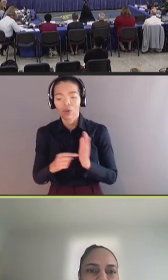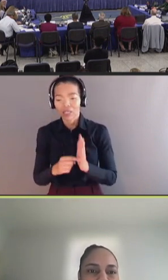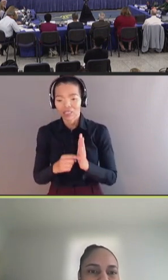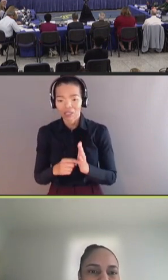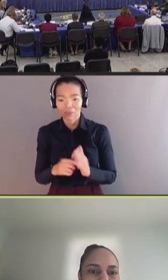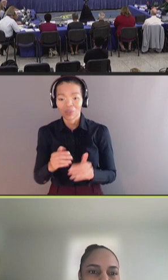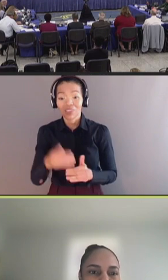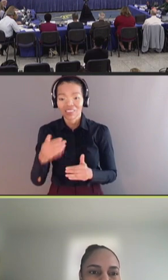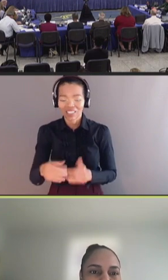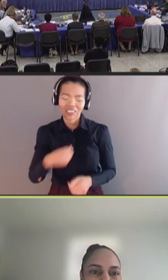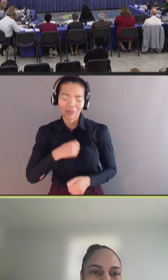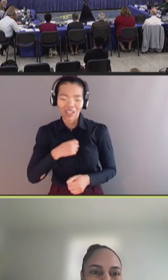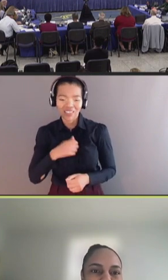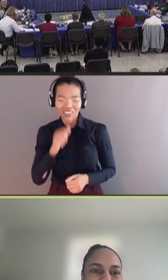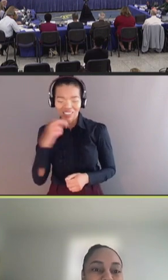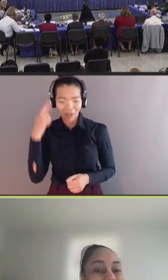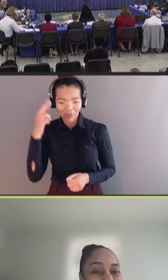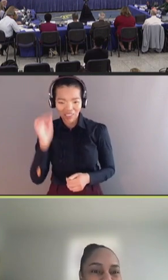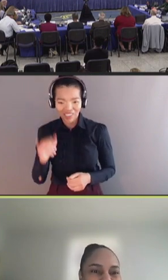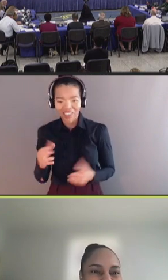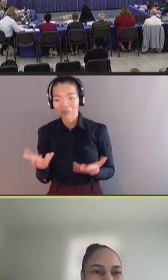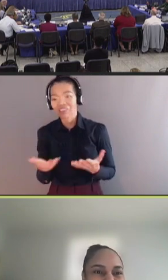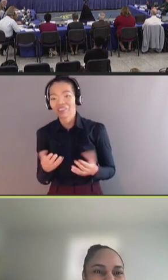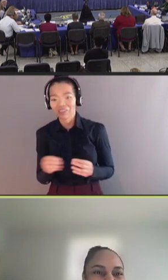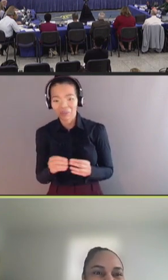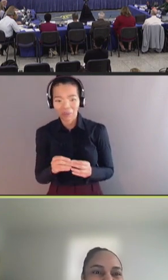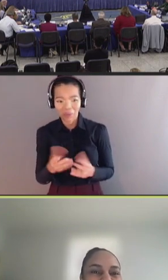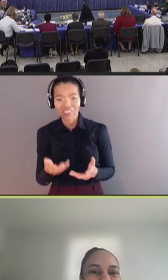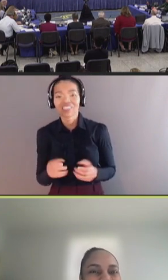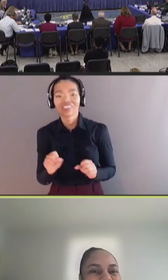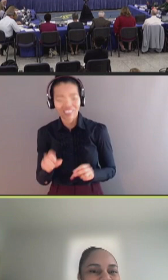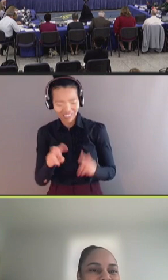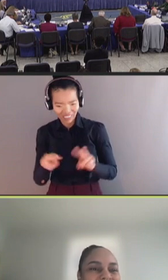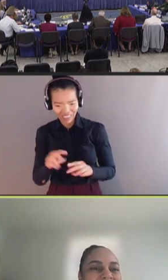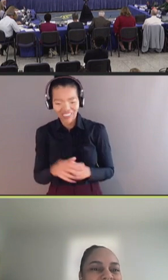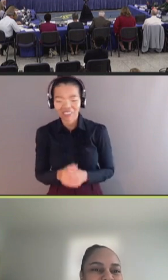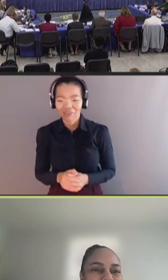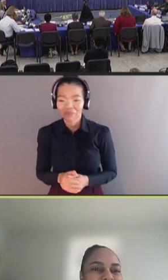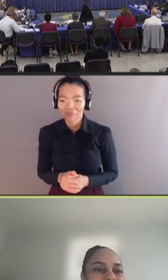apologies. I didn't realize that was -- you could take a look. These are ads for